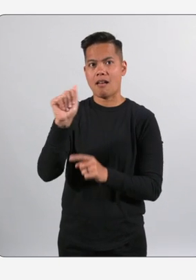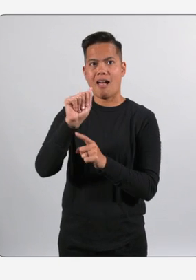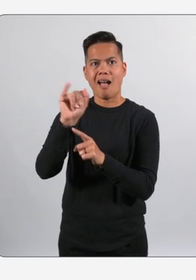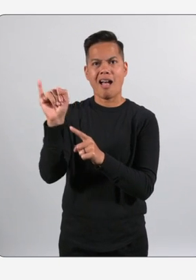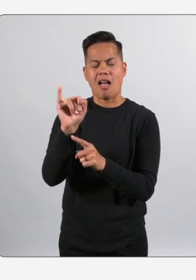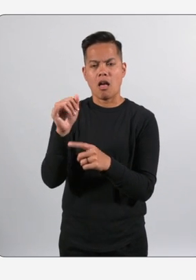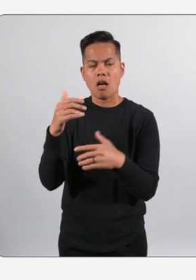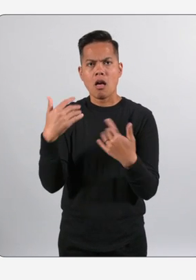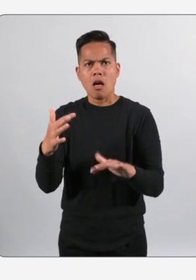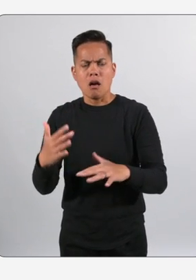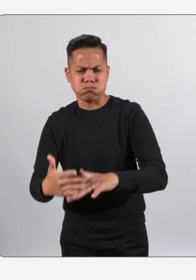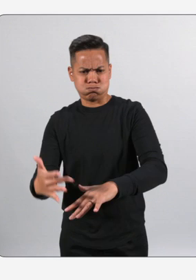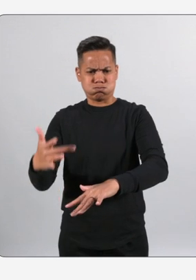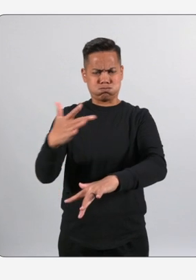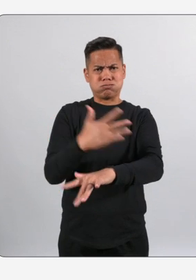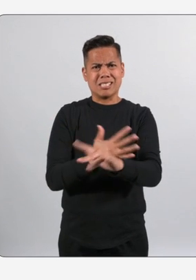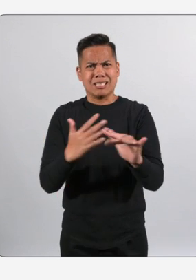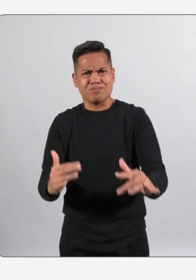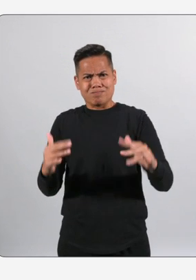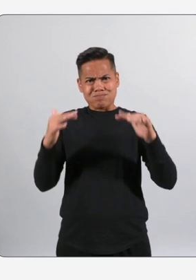super charge. It's going to super charge your